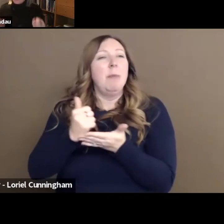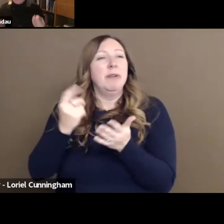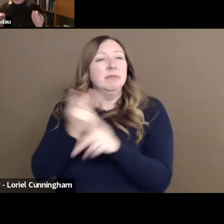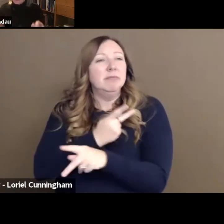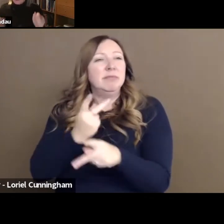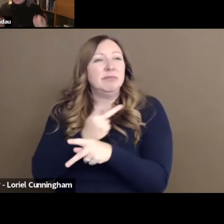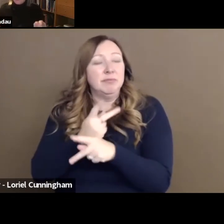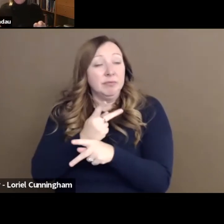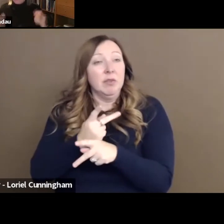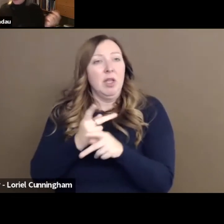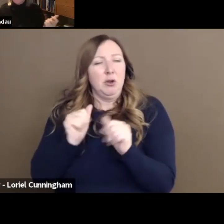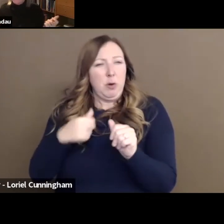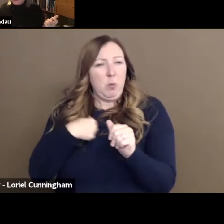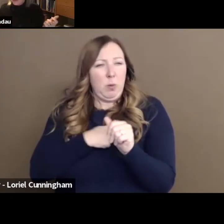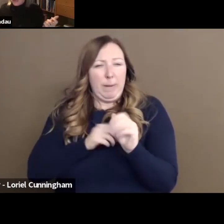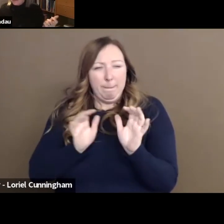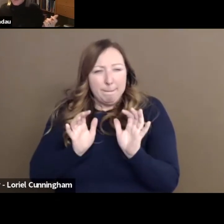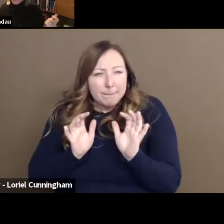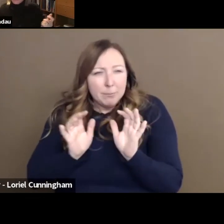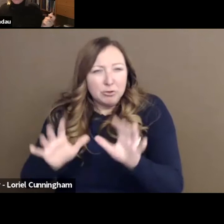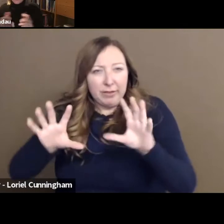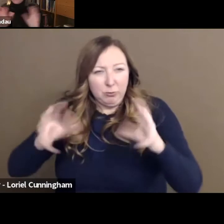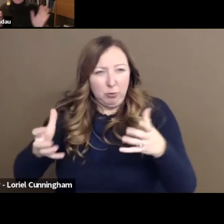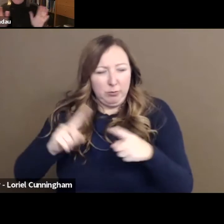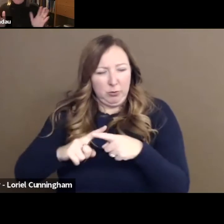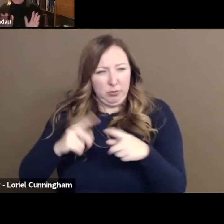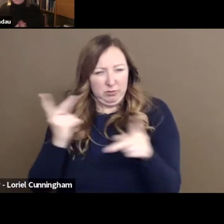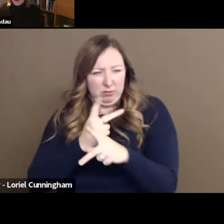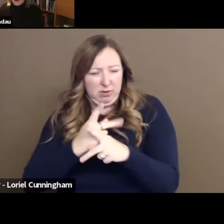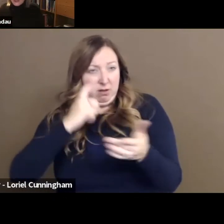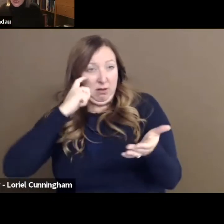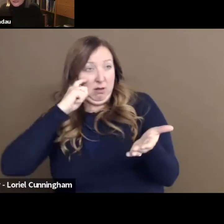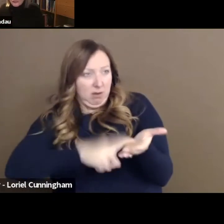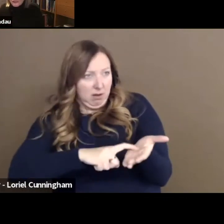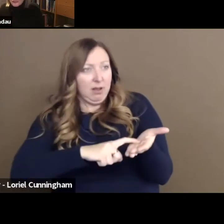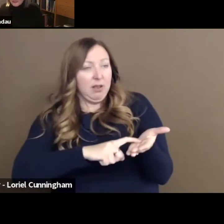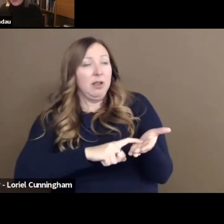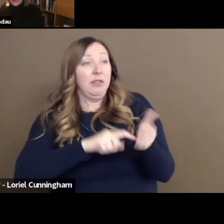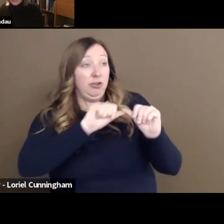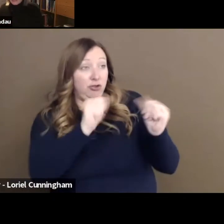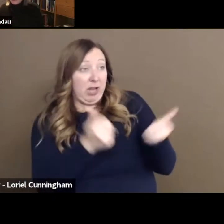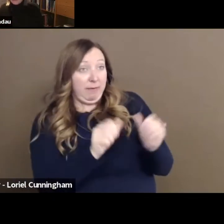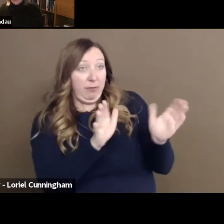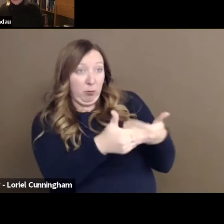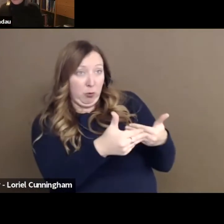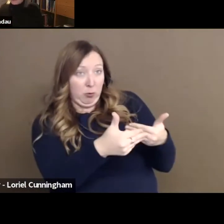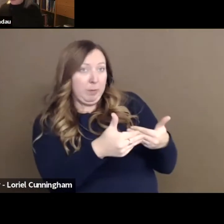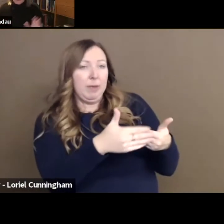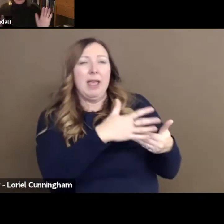they detected the geometry and could they combine and she did very very small